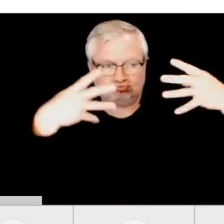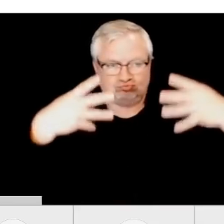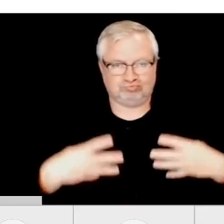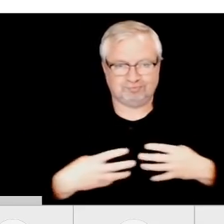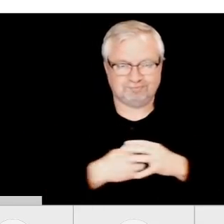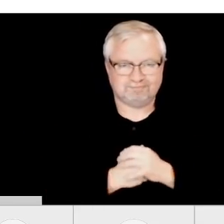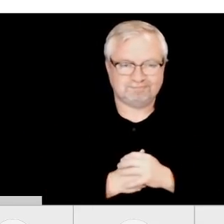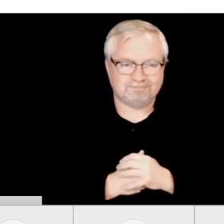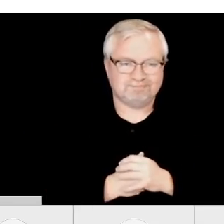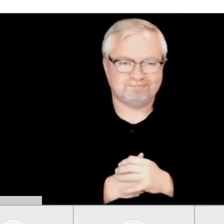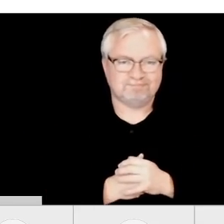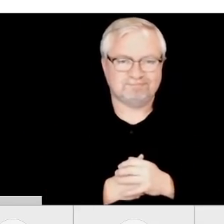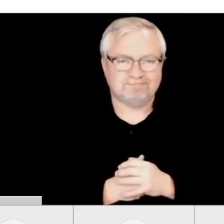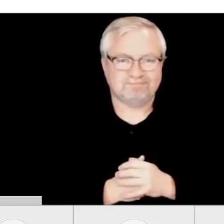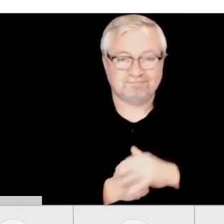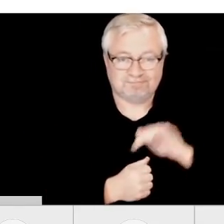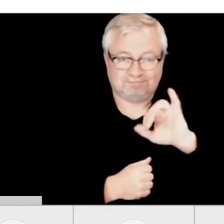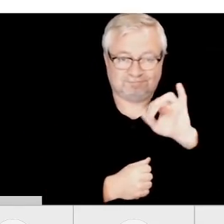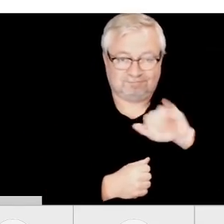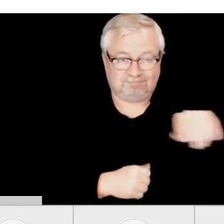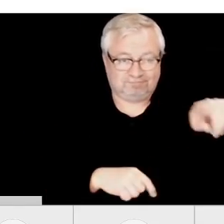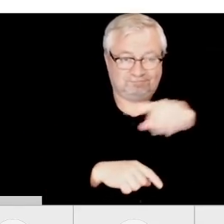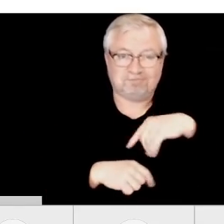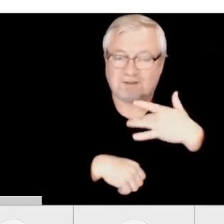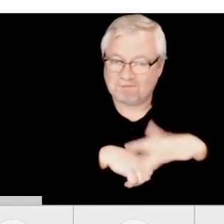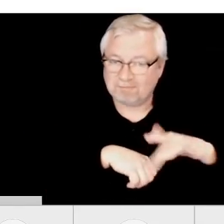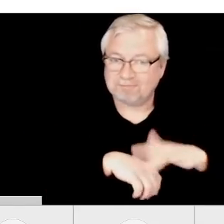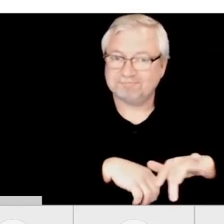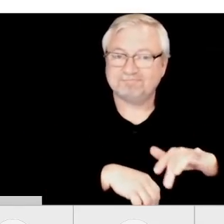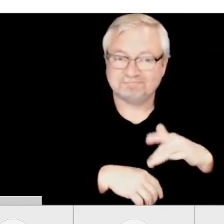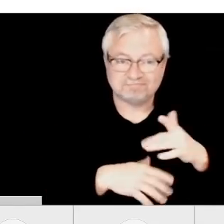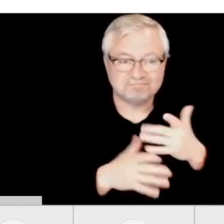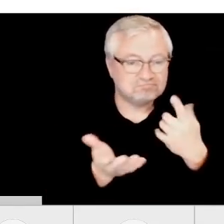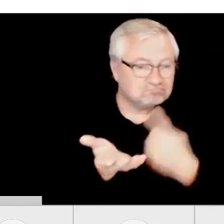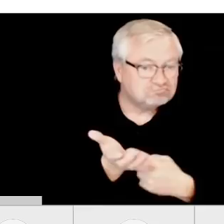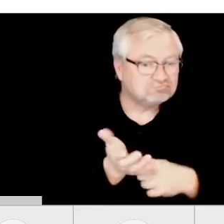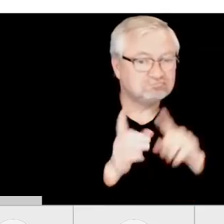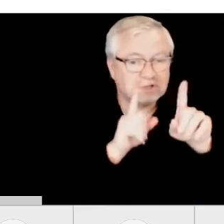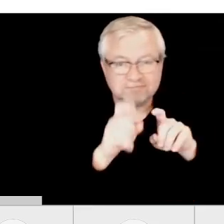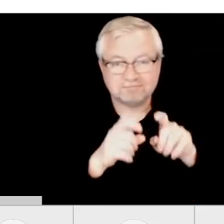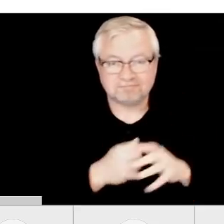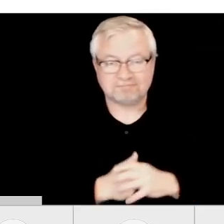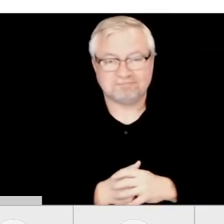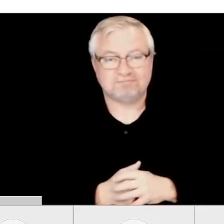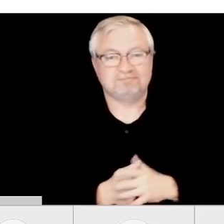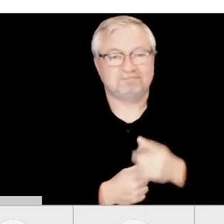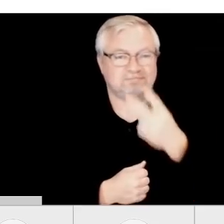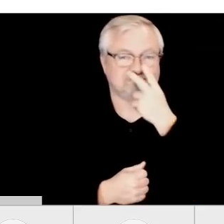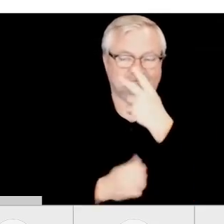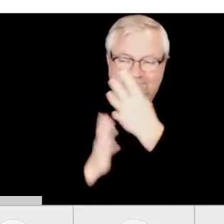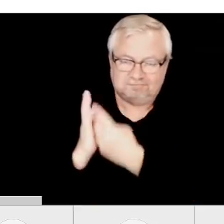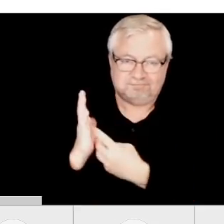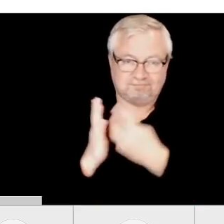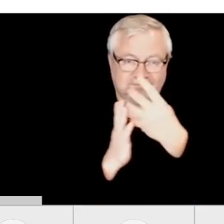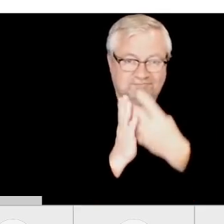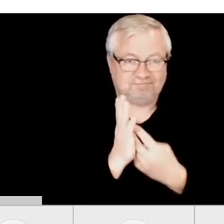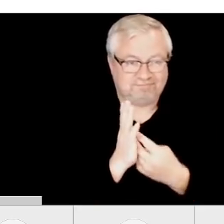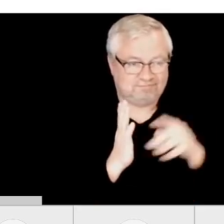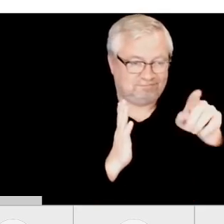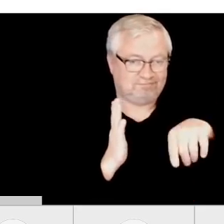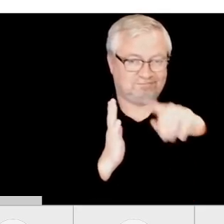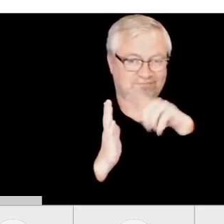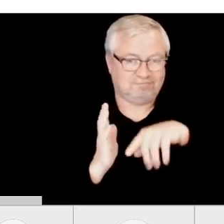We have a visual representation of the changes to the underlying structure of